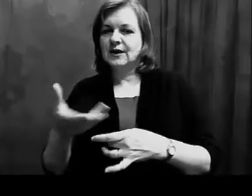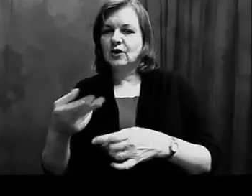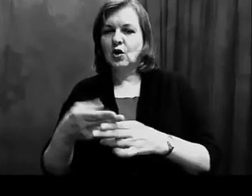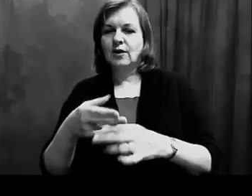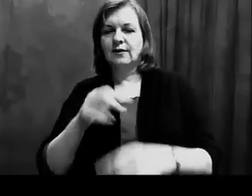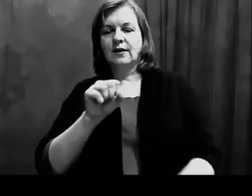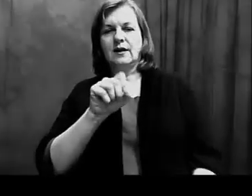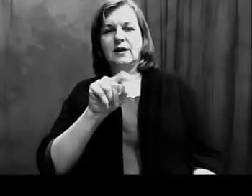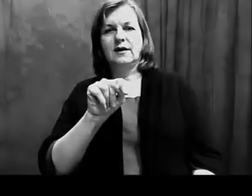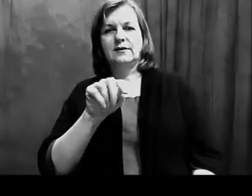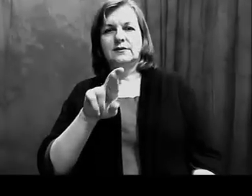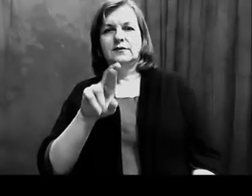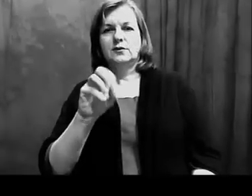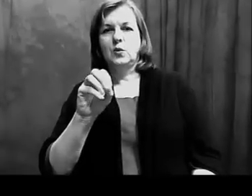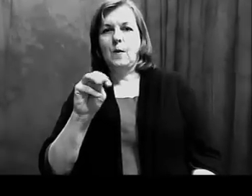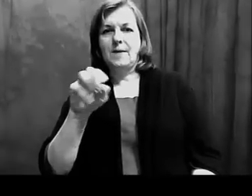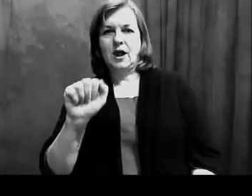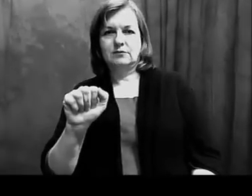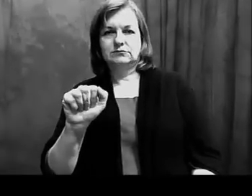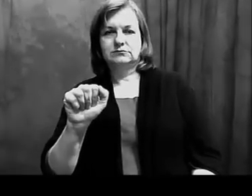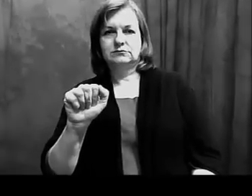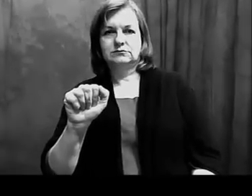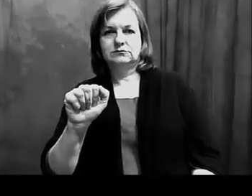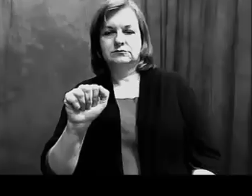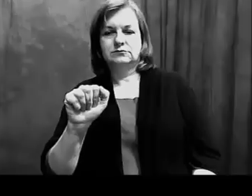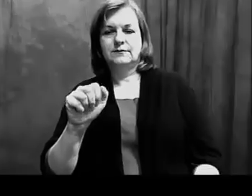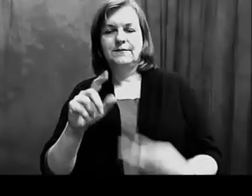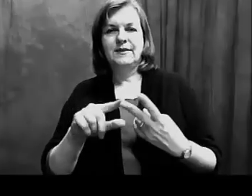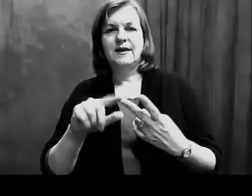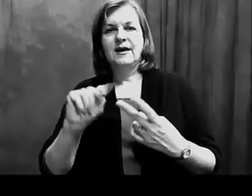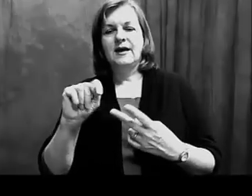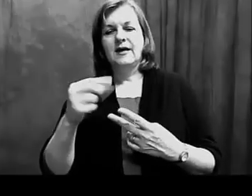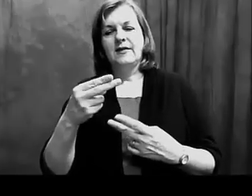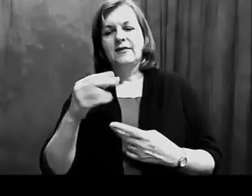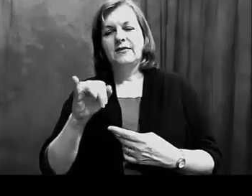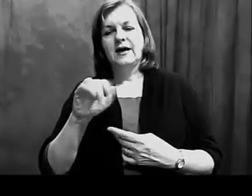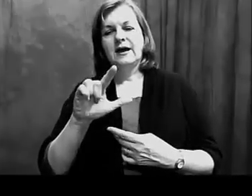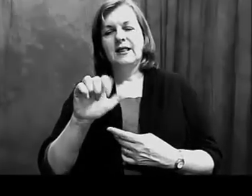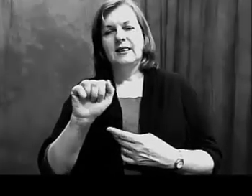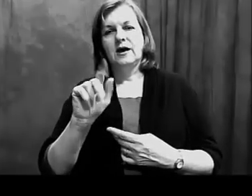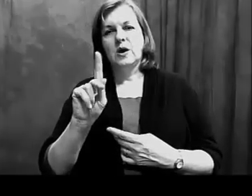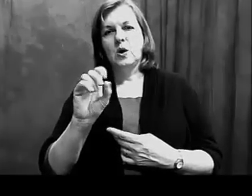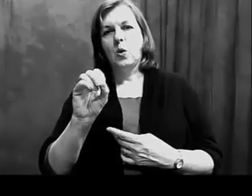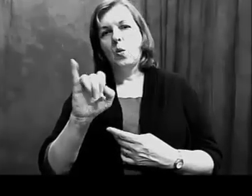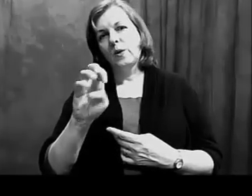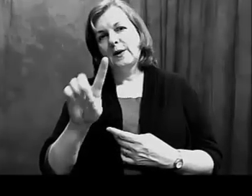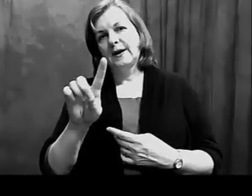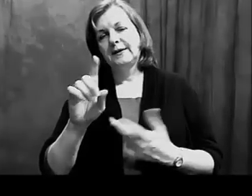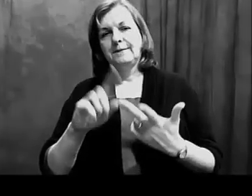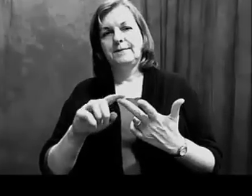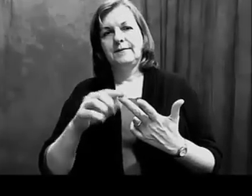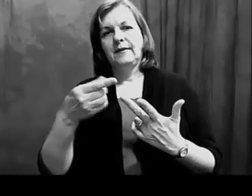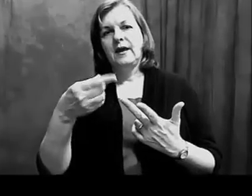inside what we're gonna find are some interesting things known as a stroma